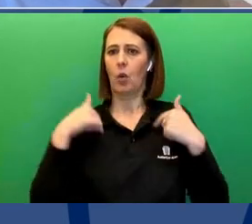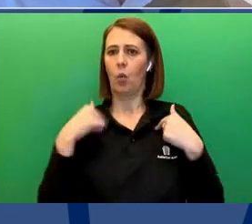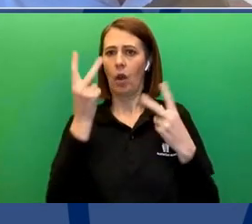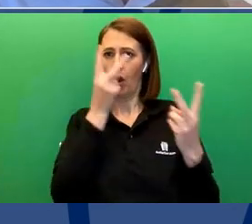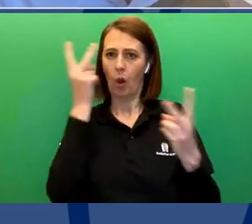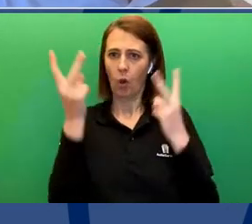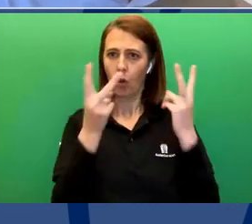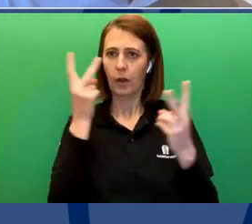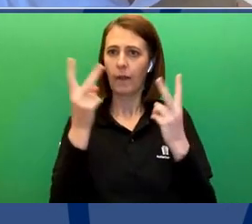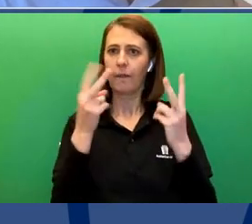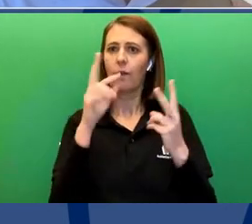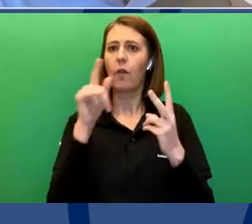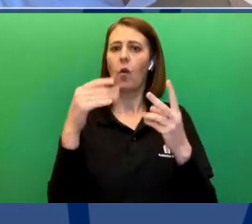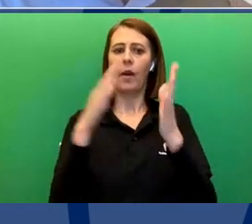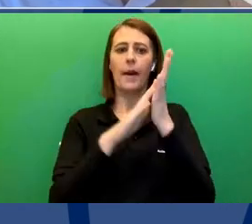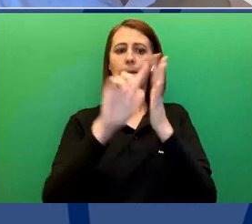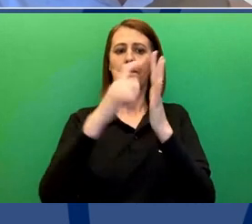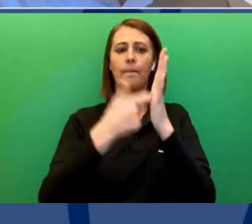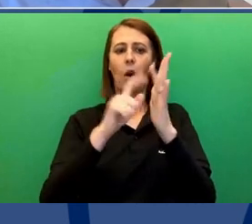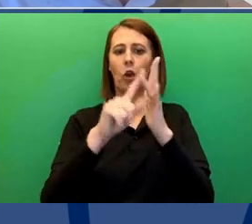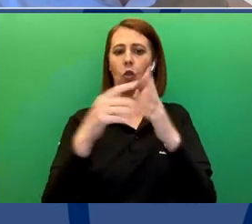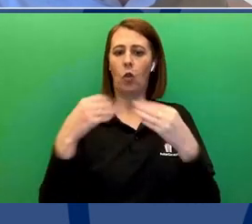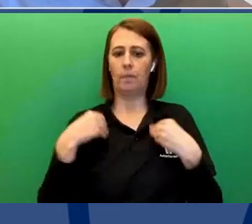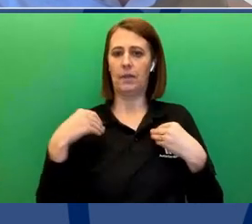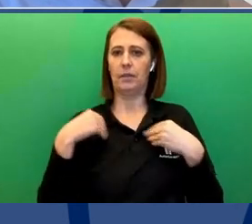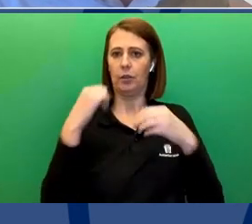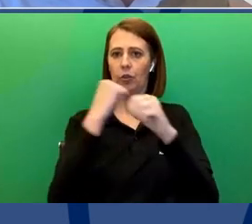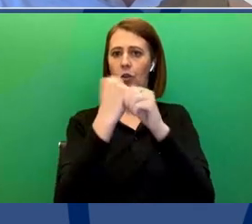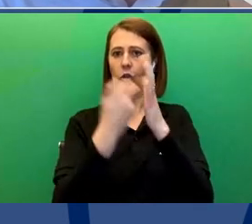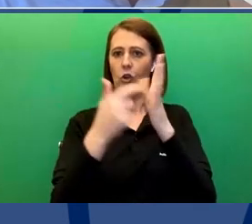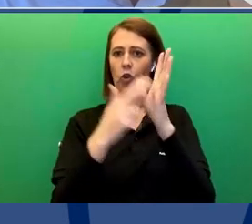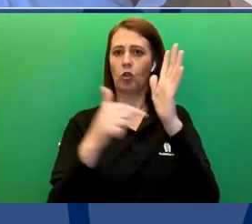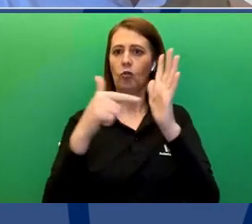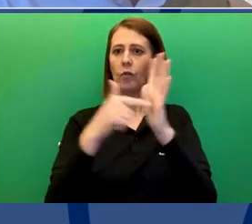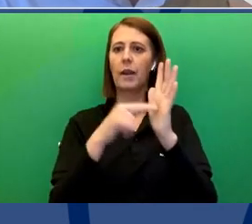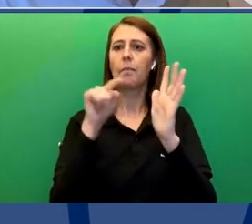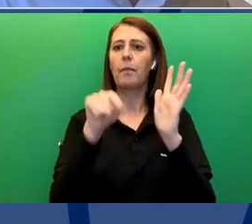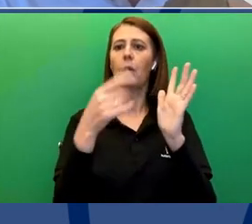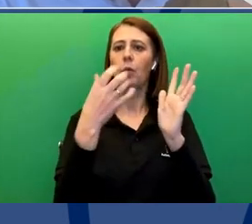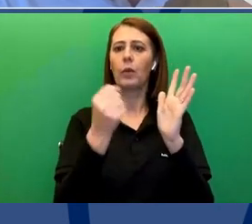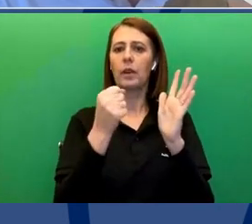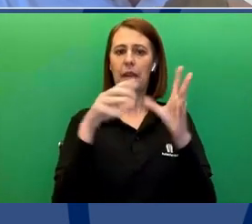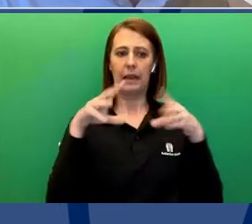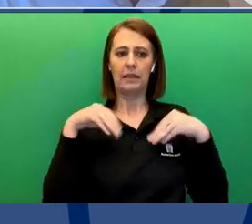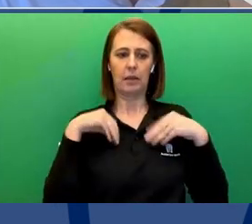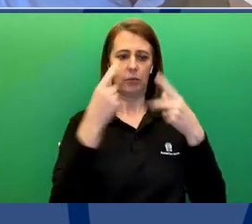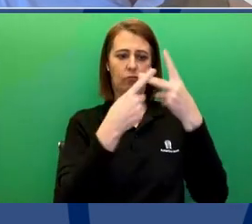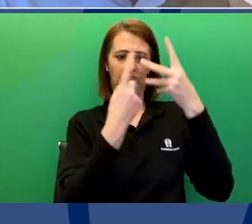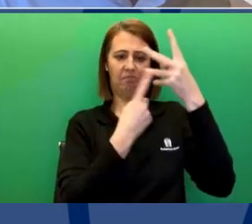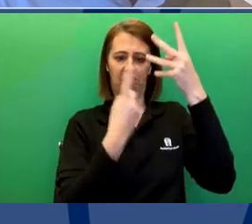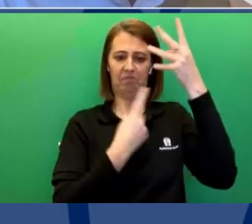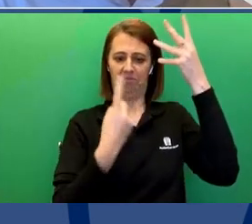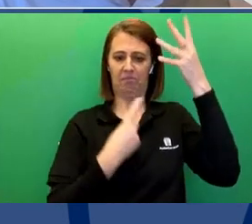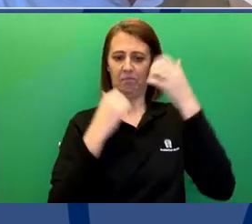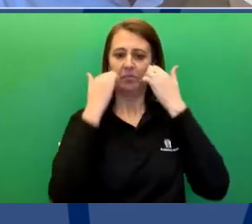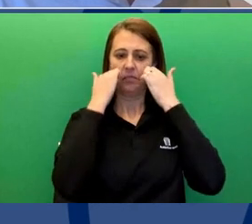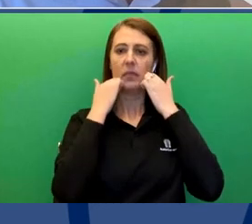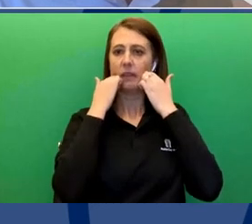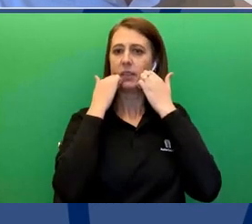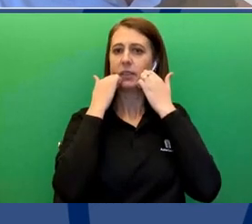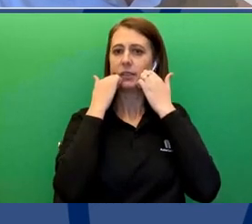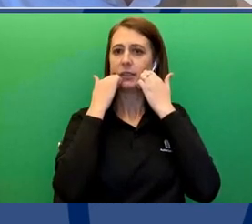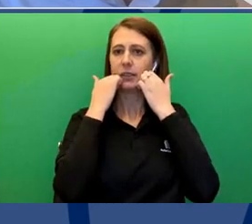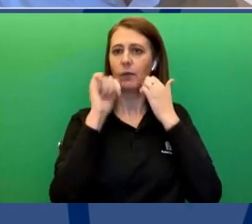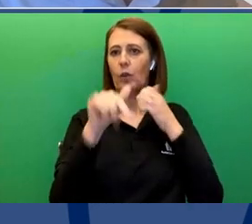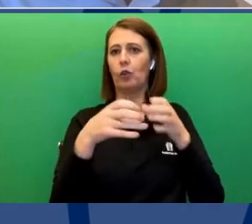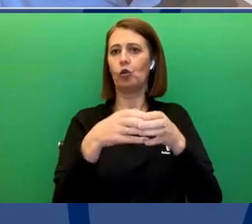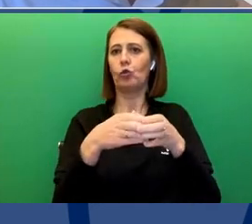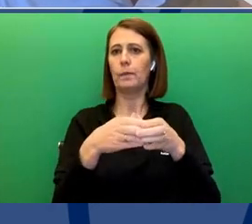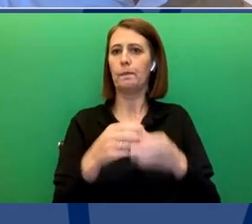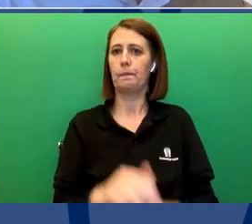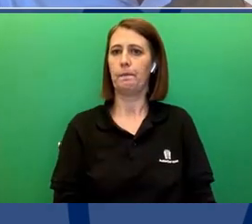grant but we accept a wider range of documentary evidence for this group. So we might move